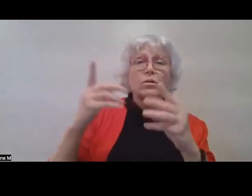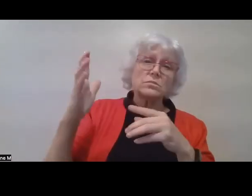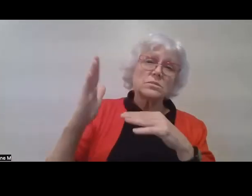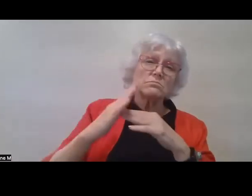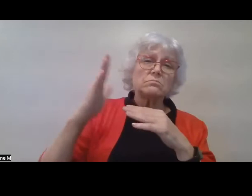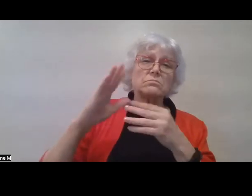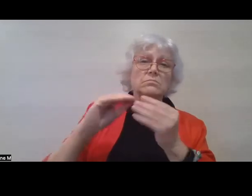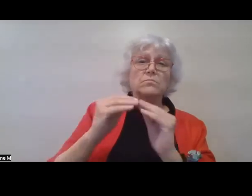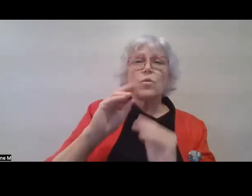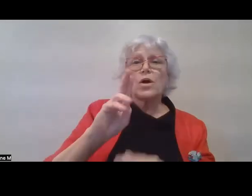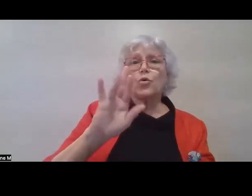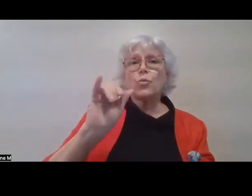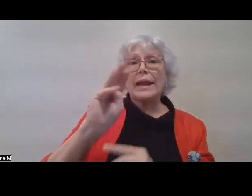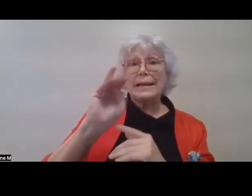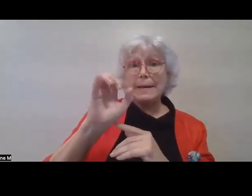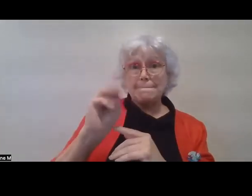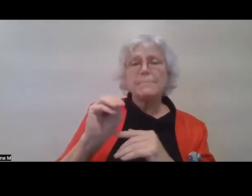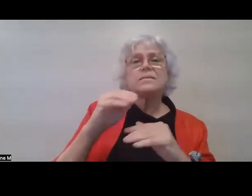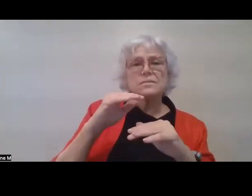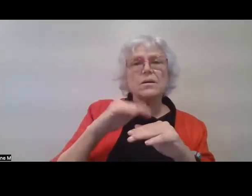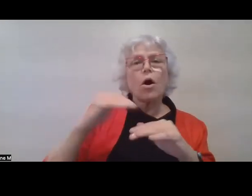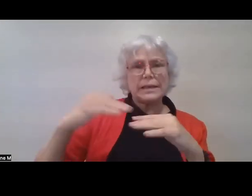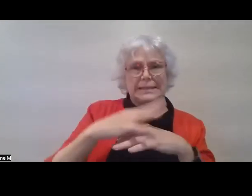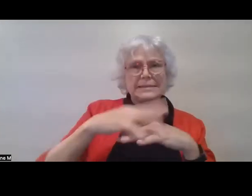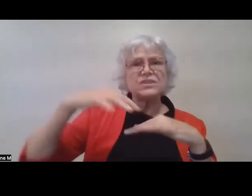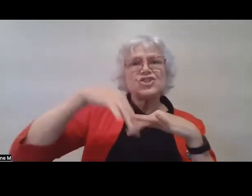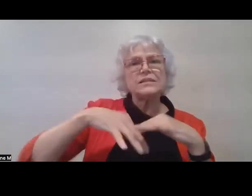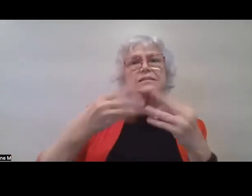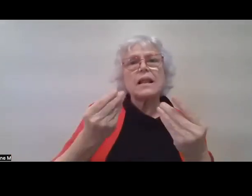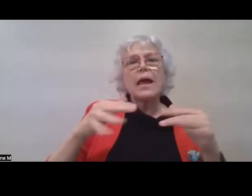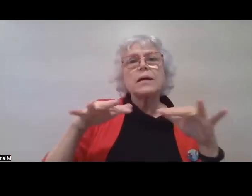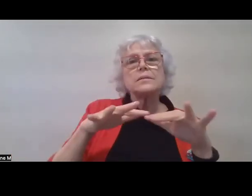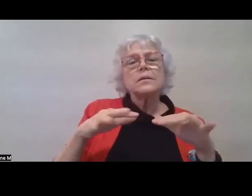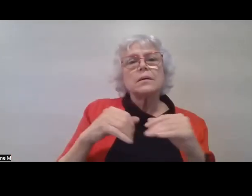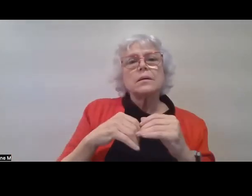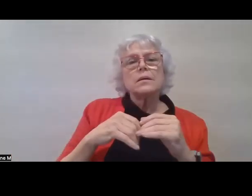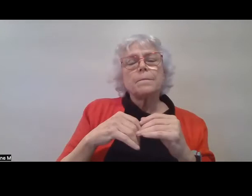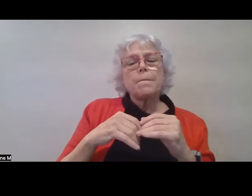is on indigenous land. In the 41 years that it was in operation,